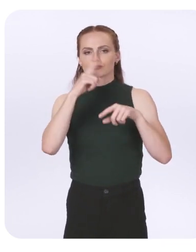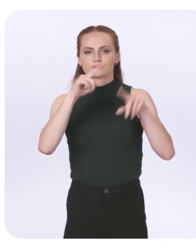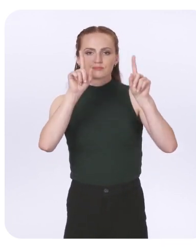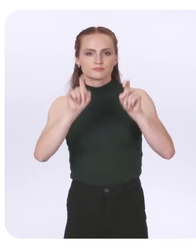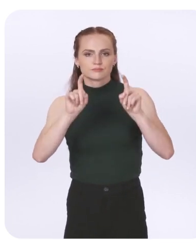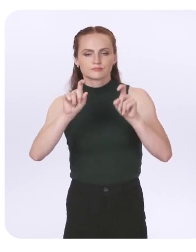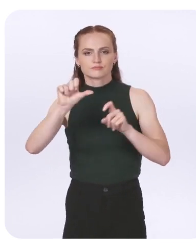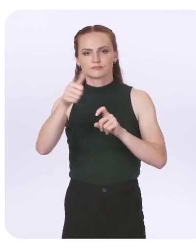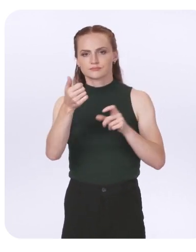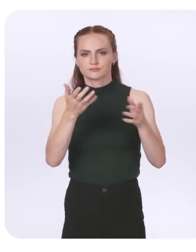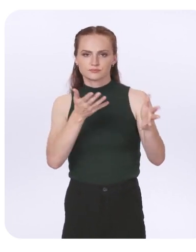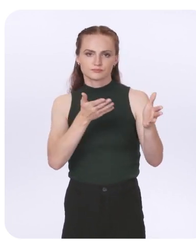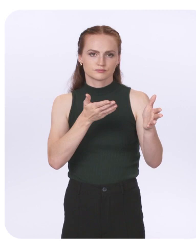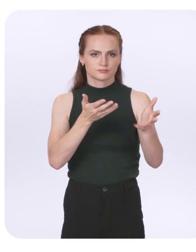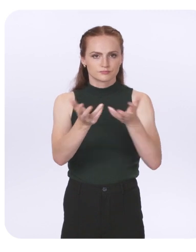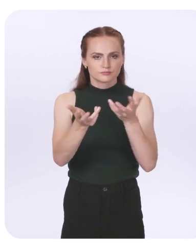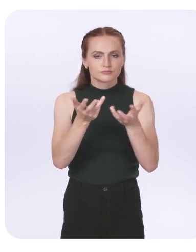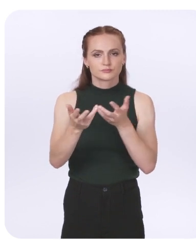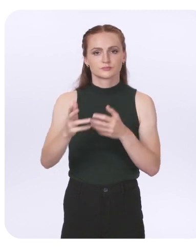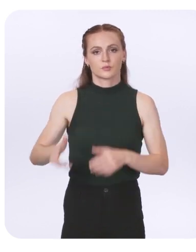like weapon reloading and inventory management.